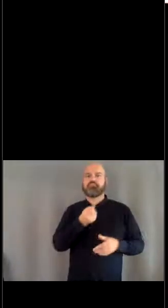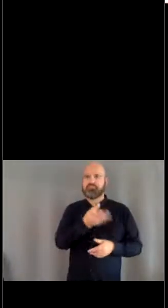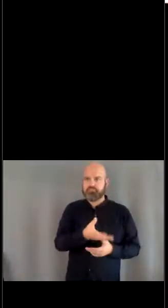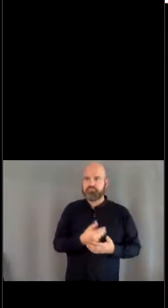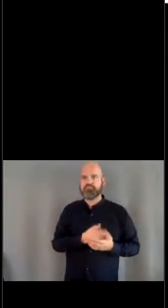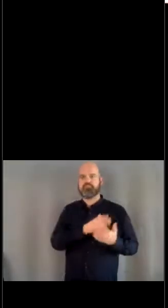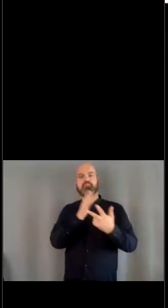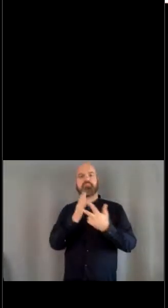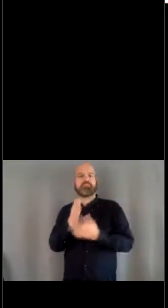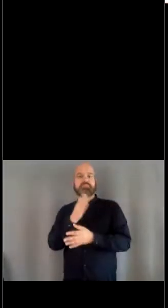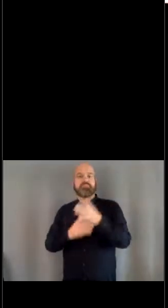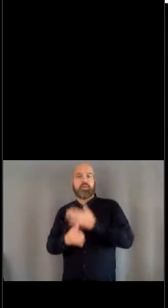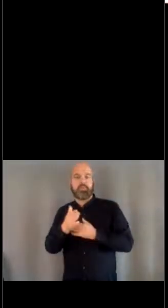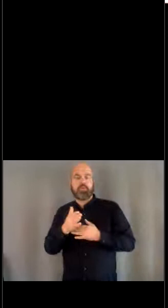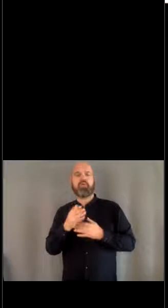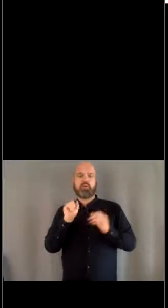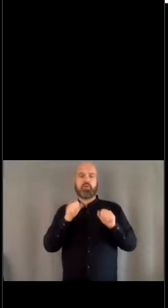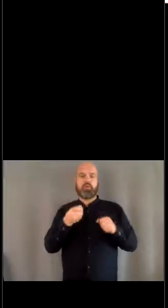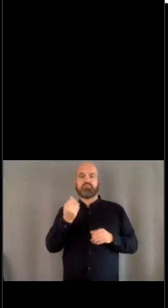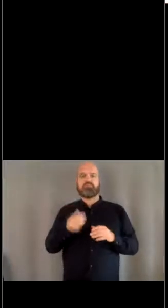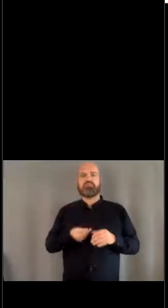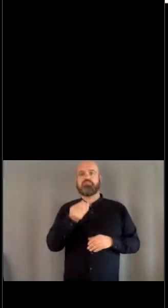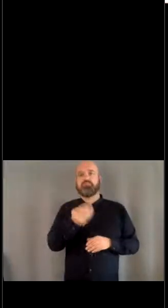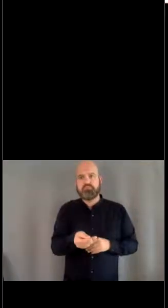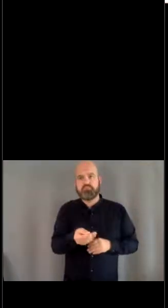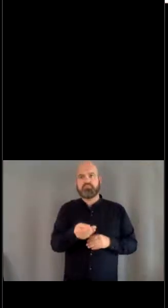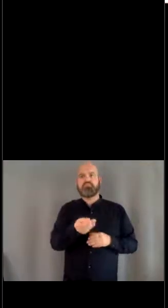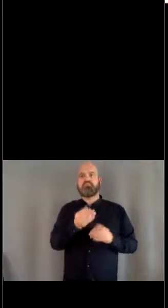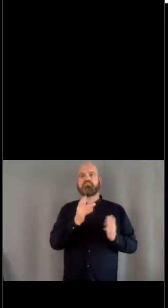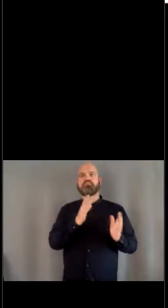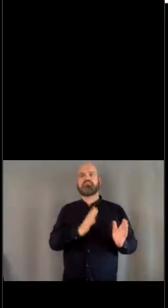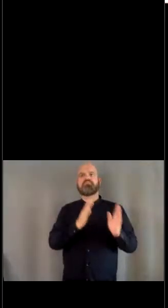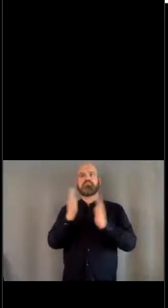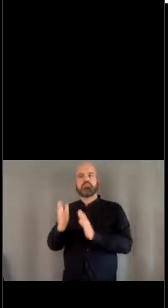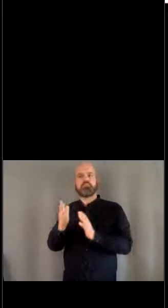but we really also need to think about the individual benefit levels